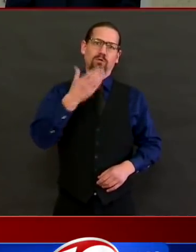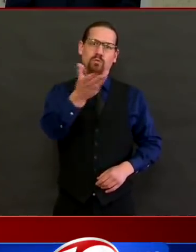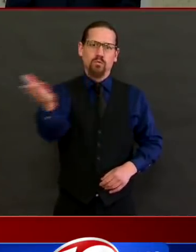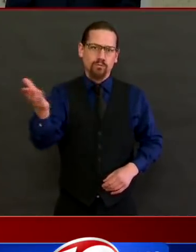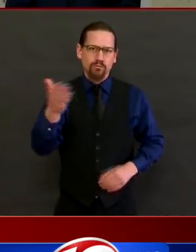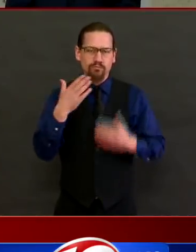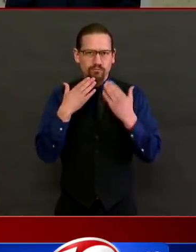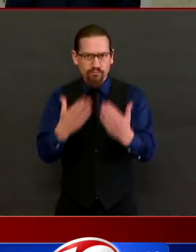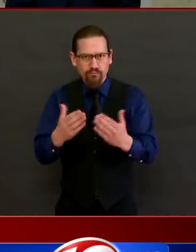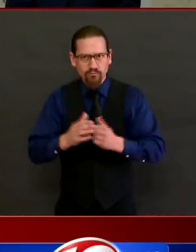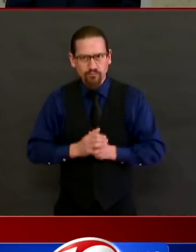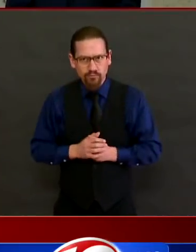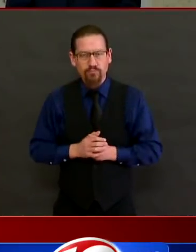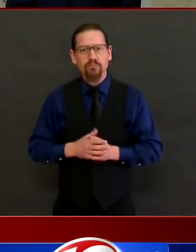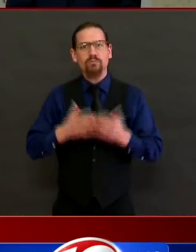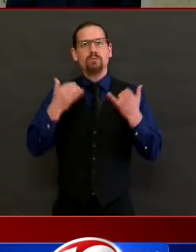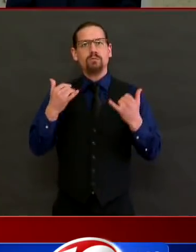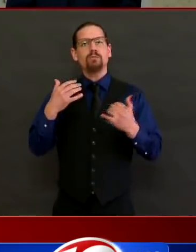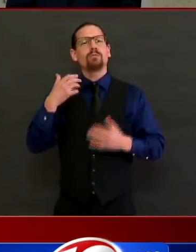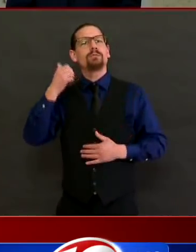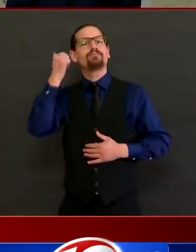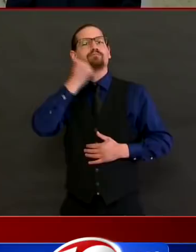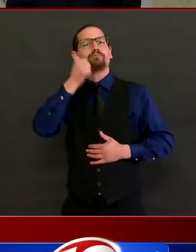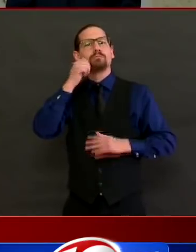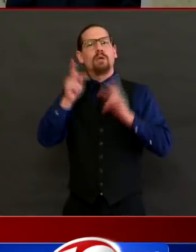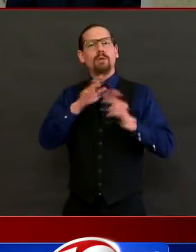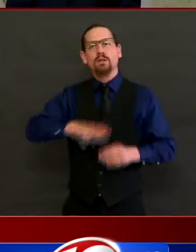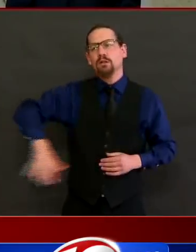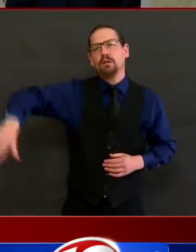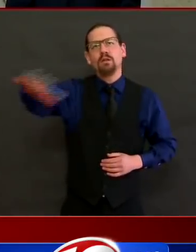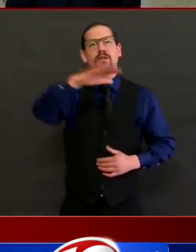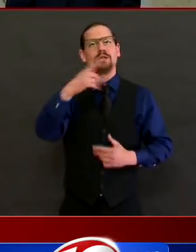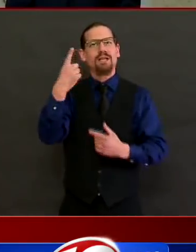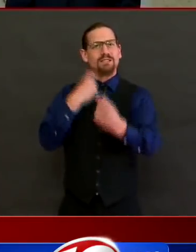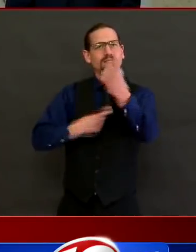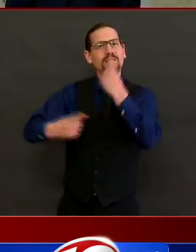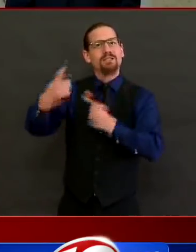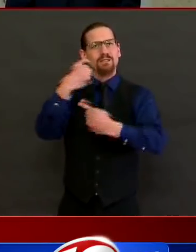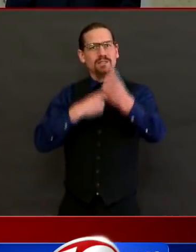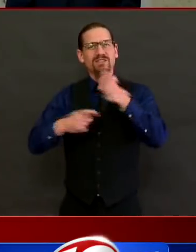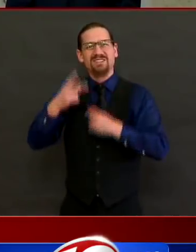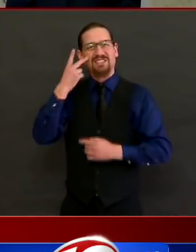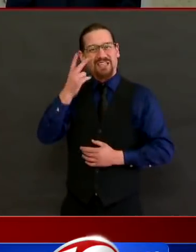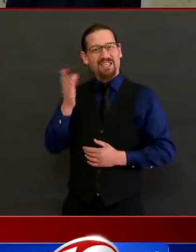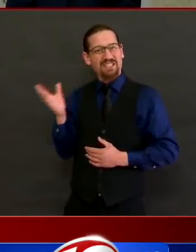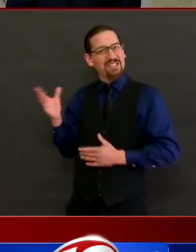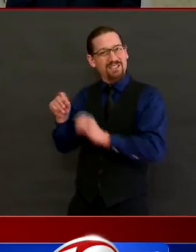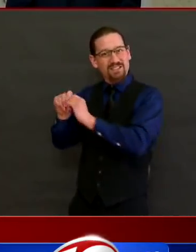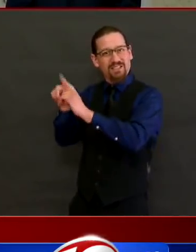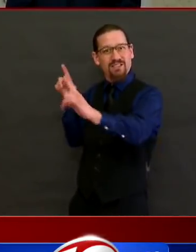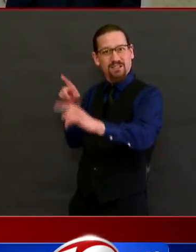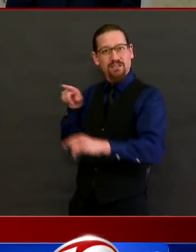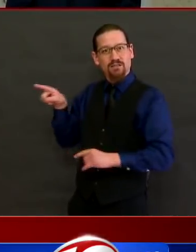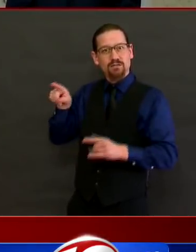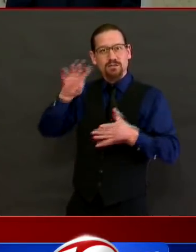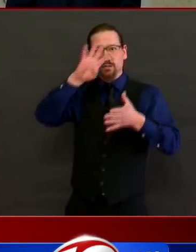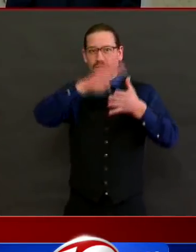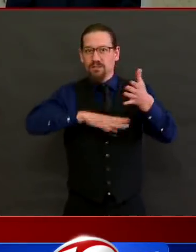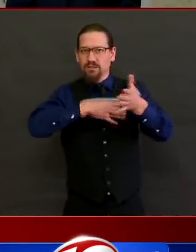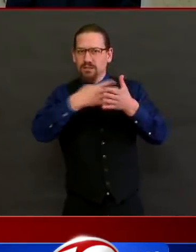THANK YOU. I HAVE BEEN ASKED EVERY DAY, WAY WHAT IS THE MODEL AND WHAT